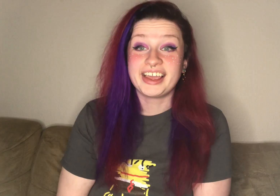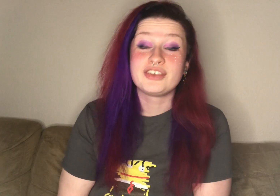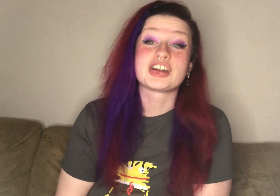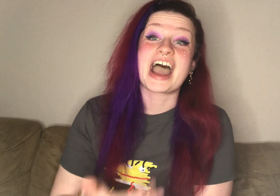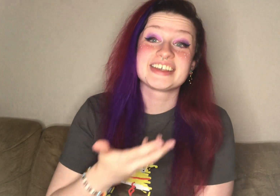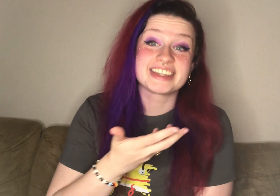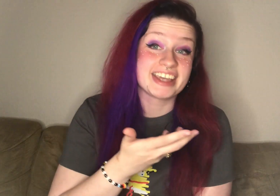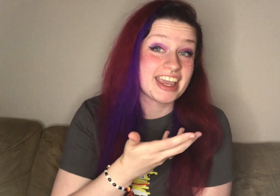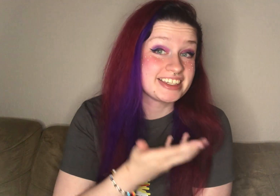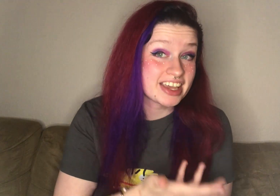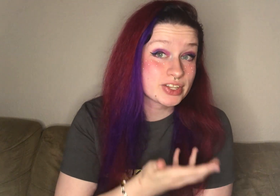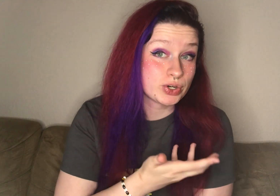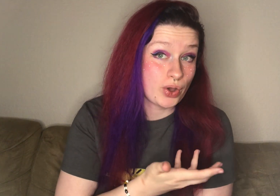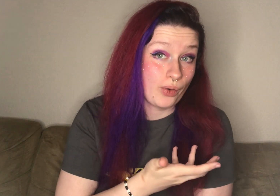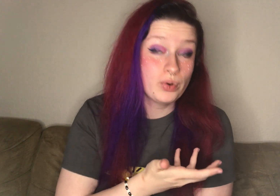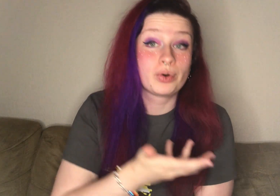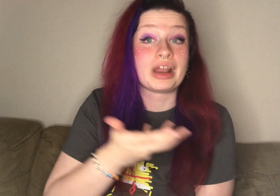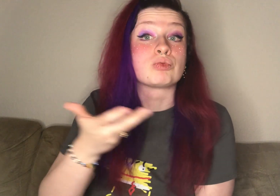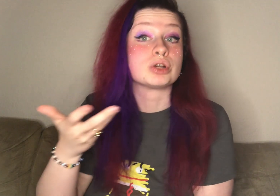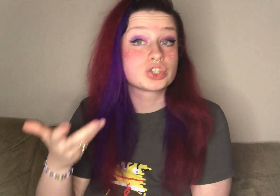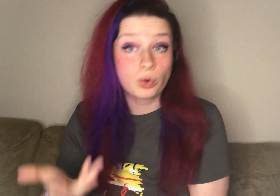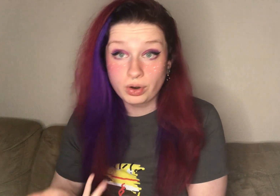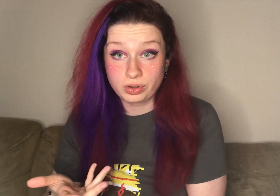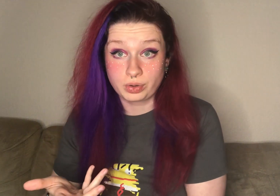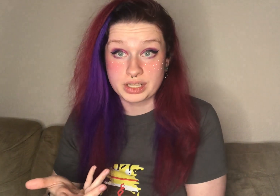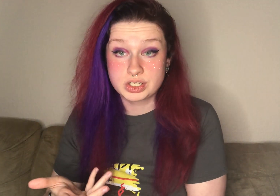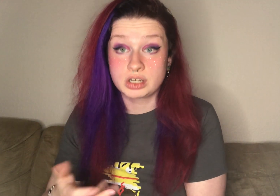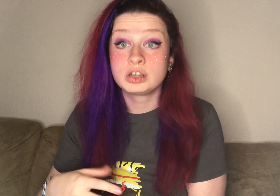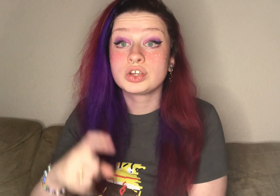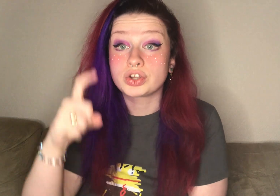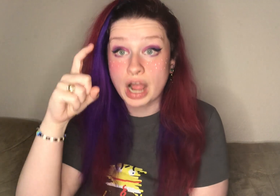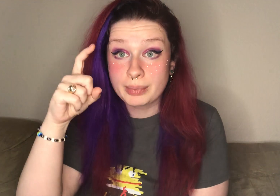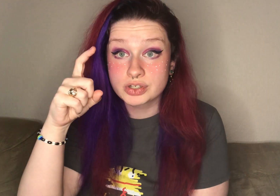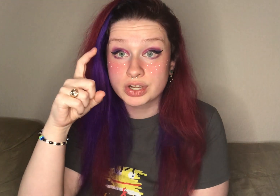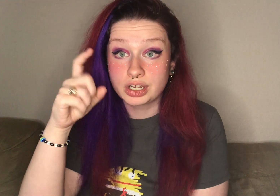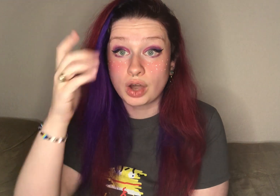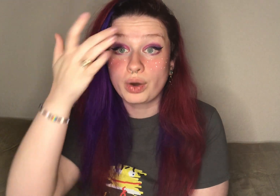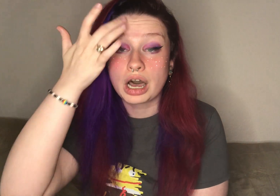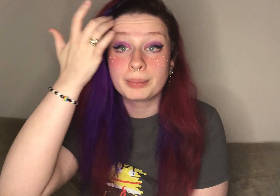if you're asking a yes or no or a rhetorical question your eyebrows are going to go up